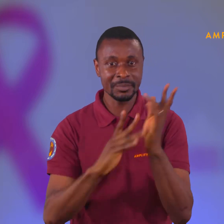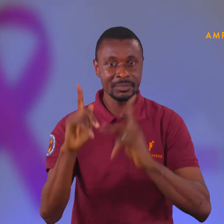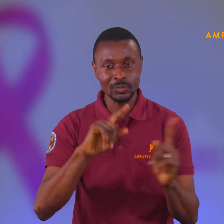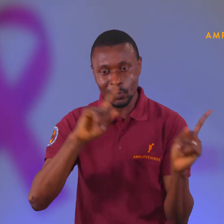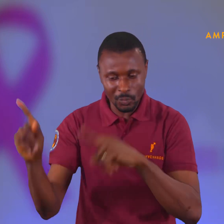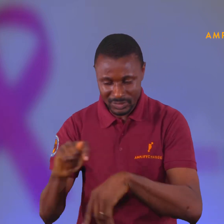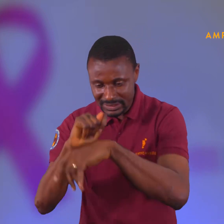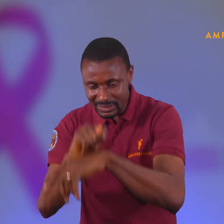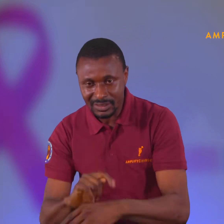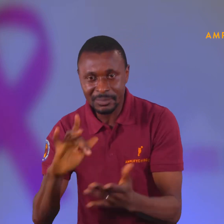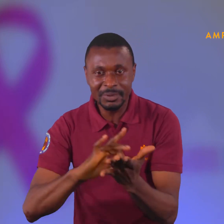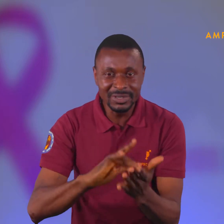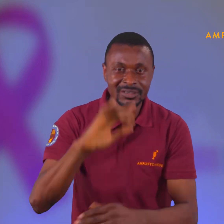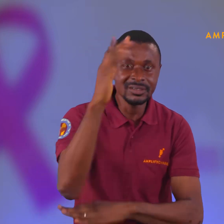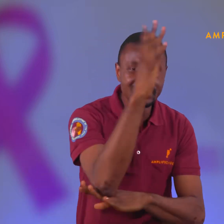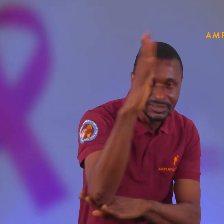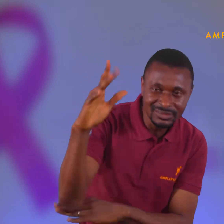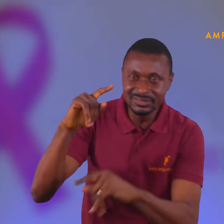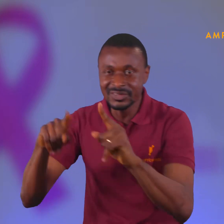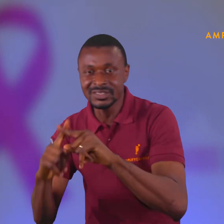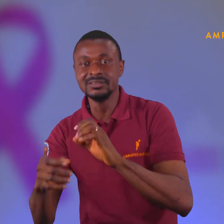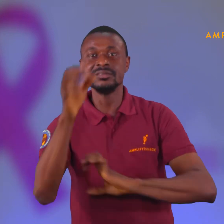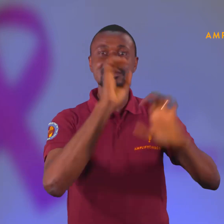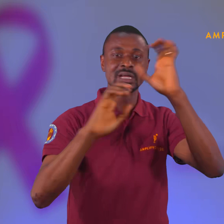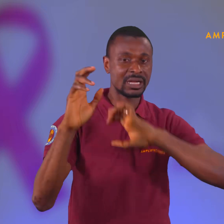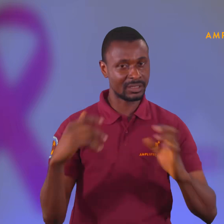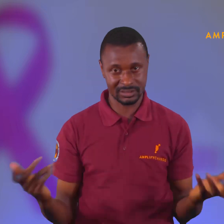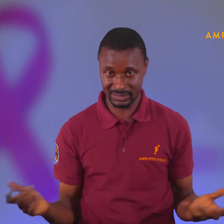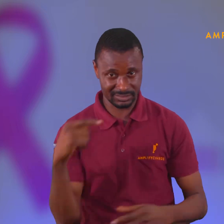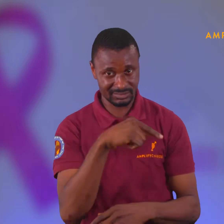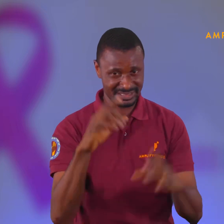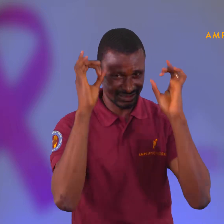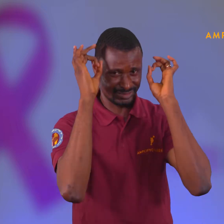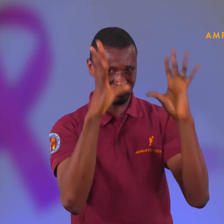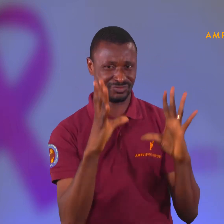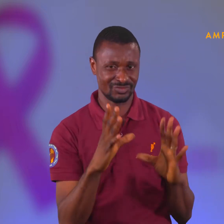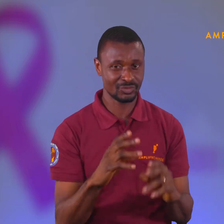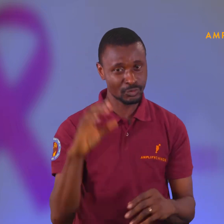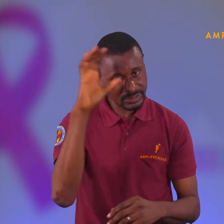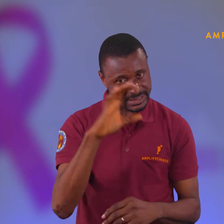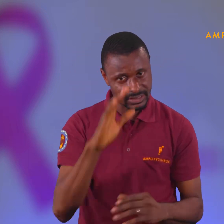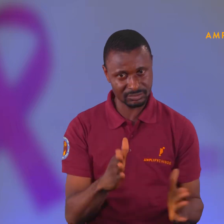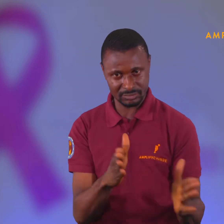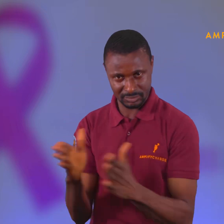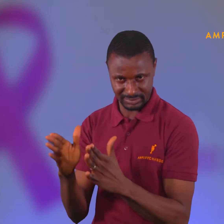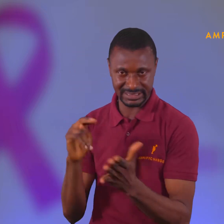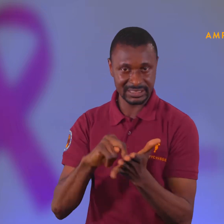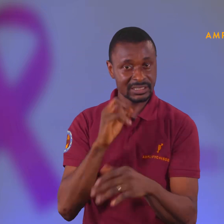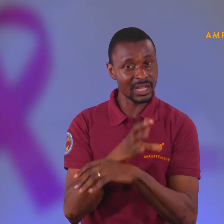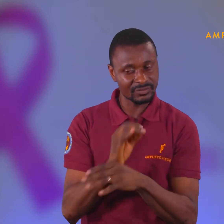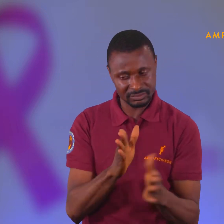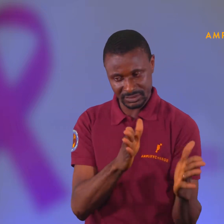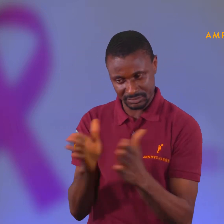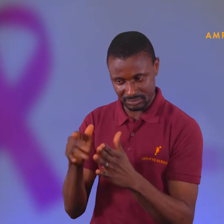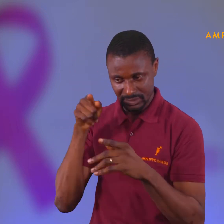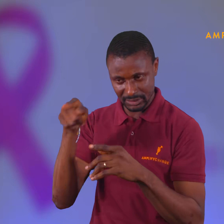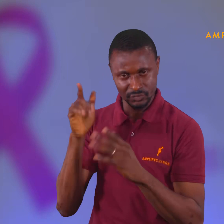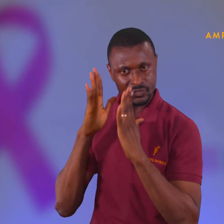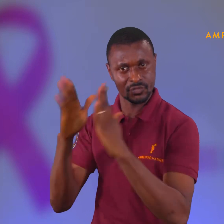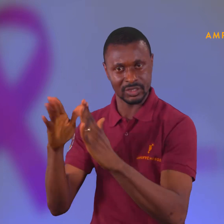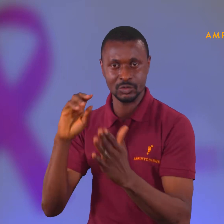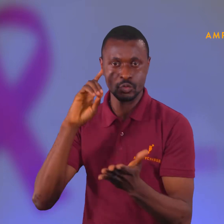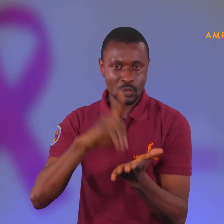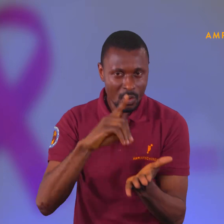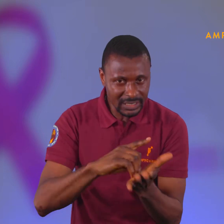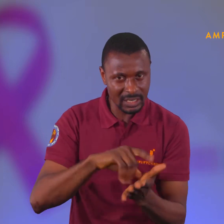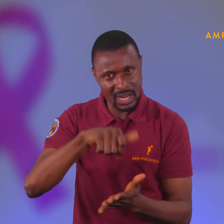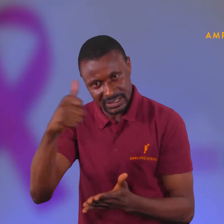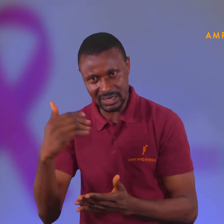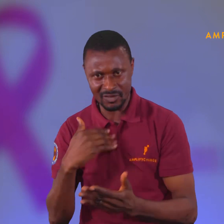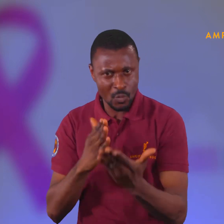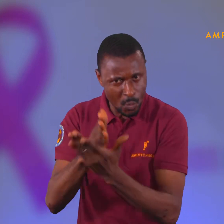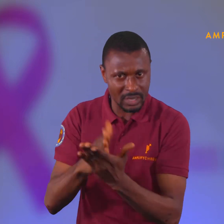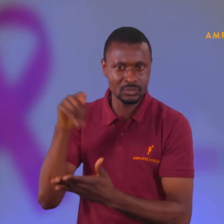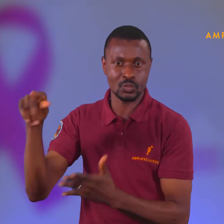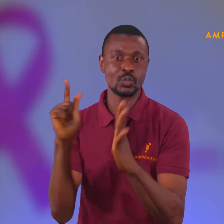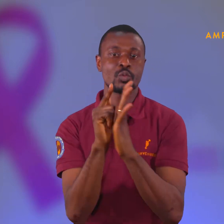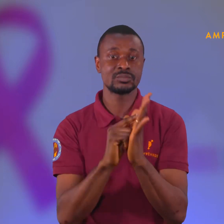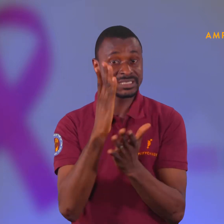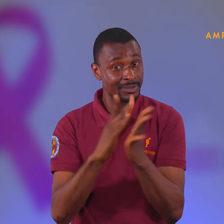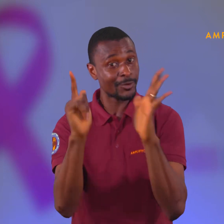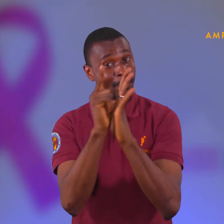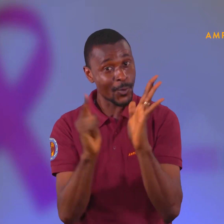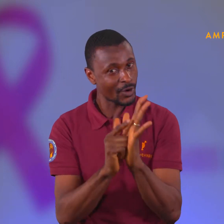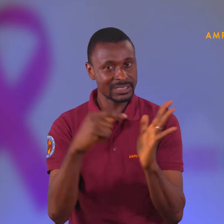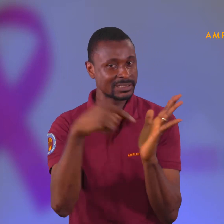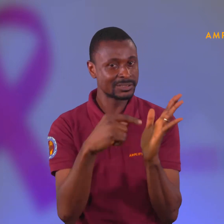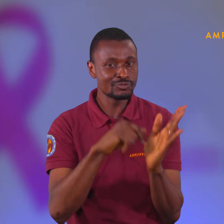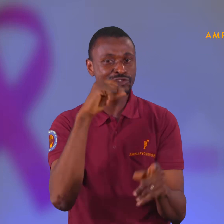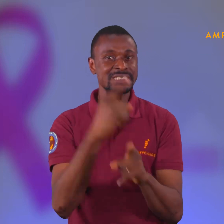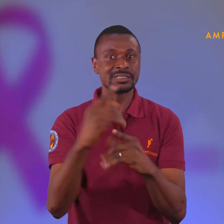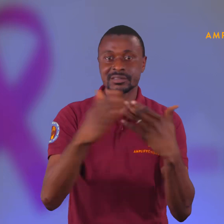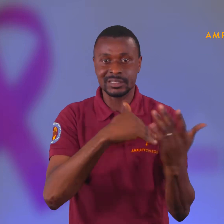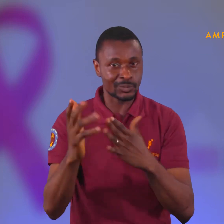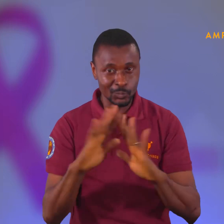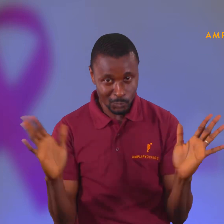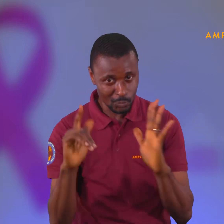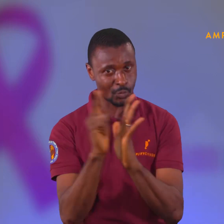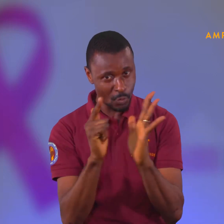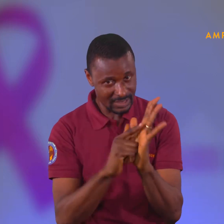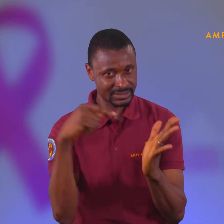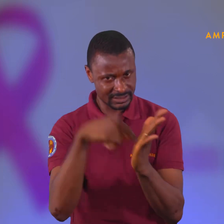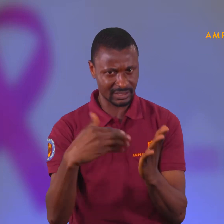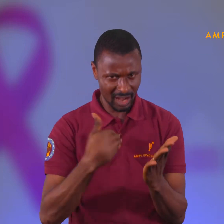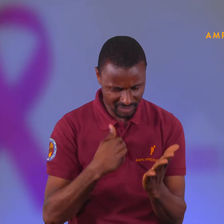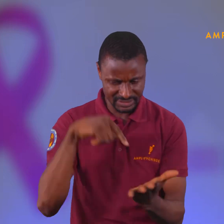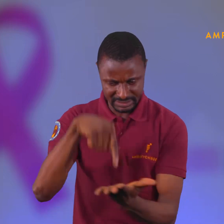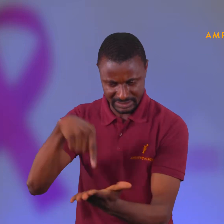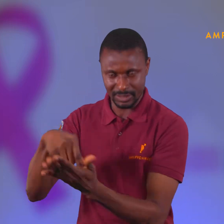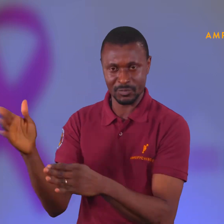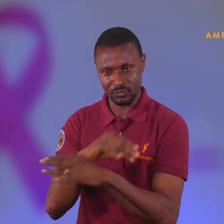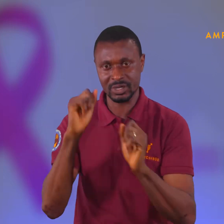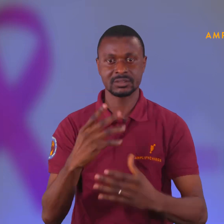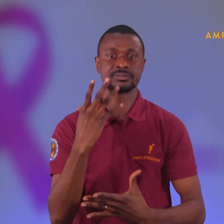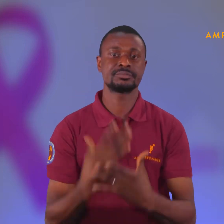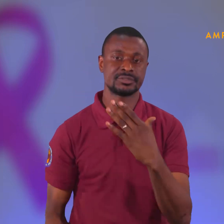Some people use traditional herbs to abort pregnancies. It is very dangerous. It is better to seek medical help from a doctor. That is legal.